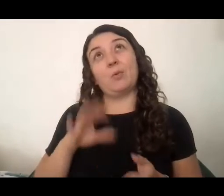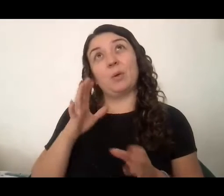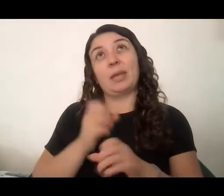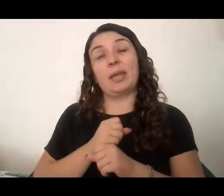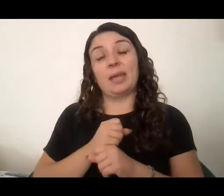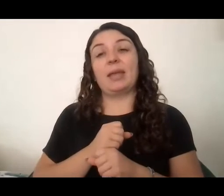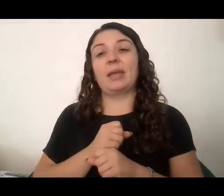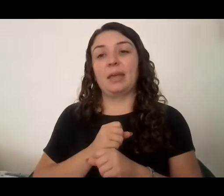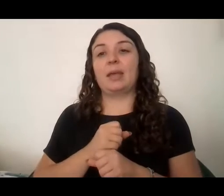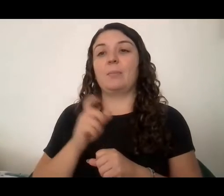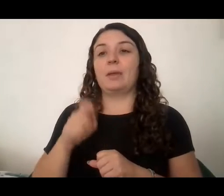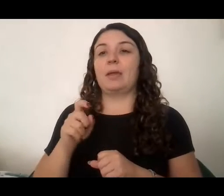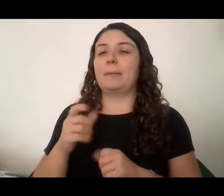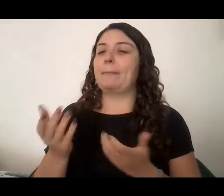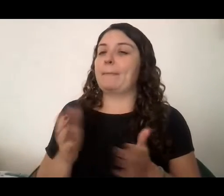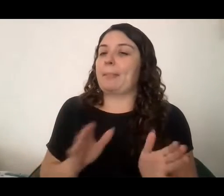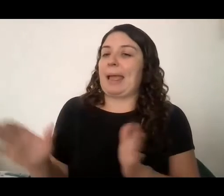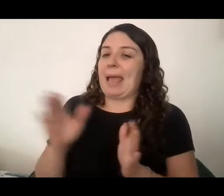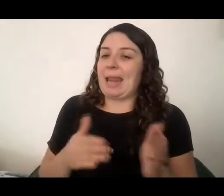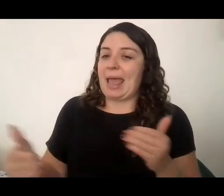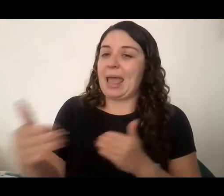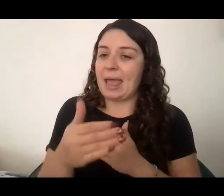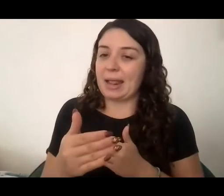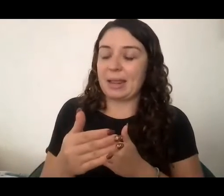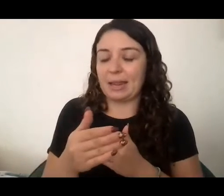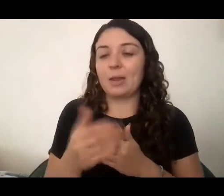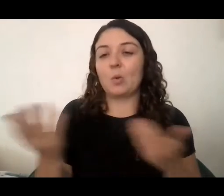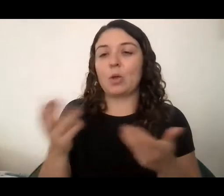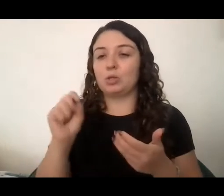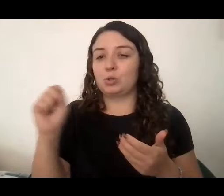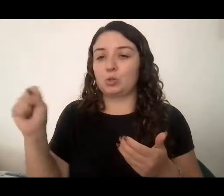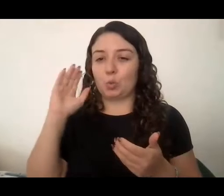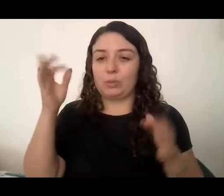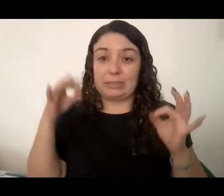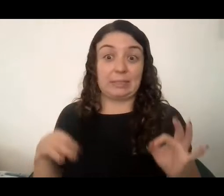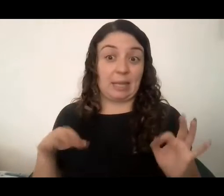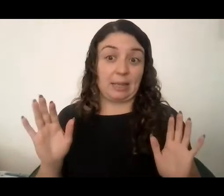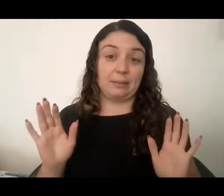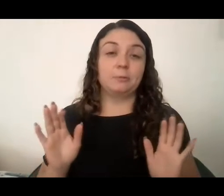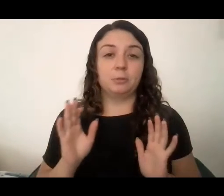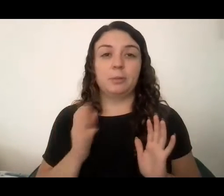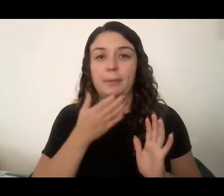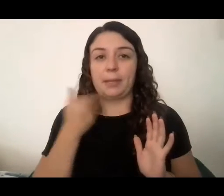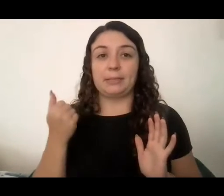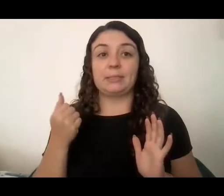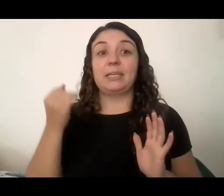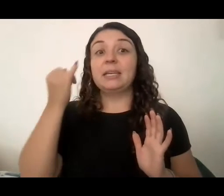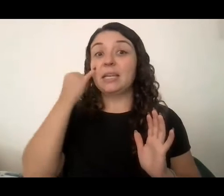stay kind of a step ahead of what Social Security will be deciding. And if a person looks like if